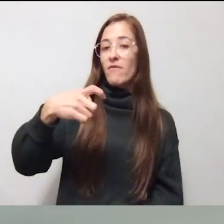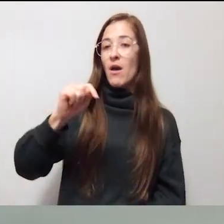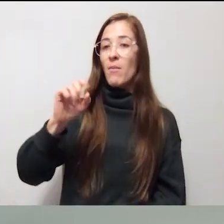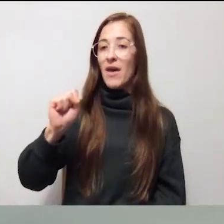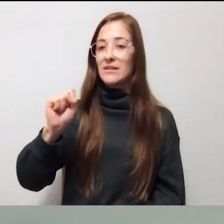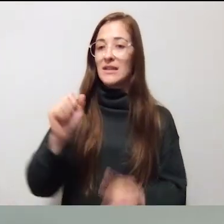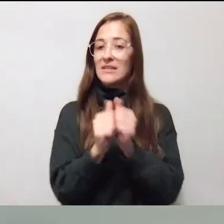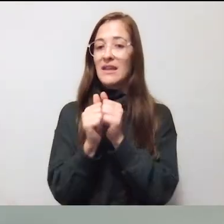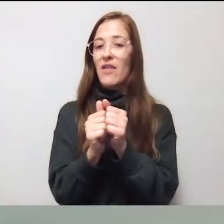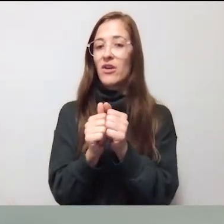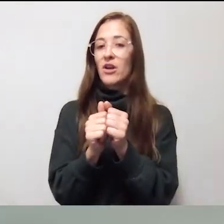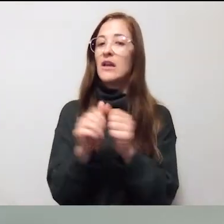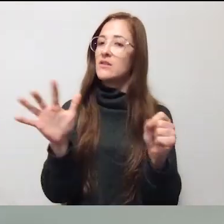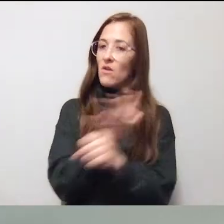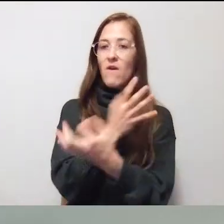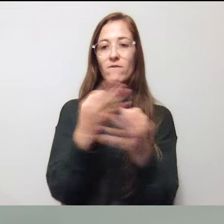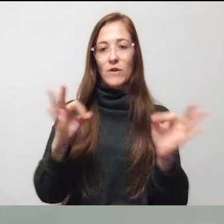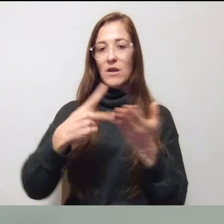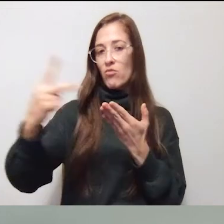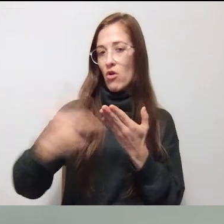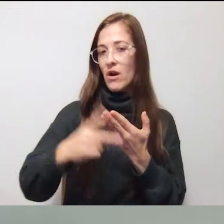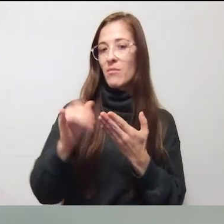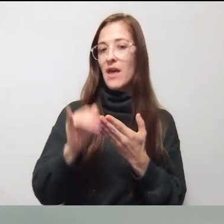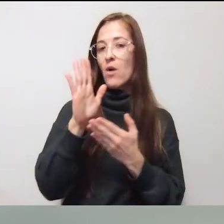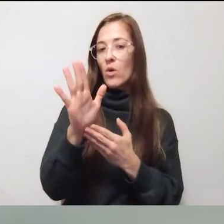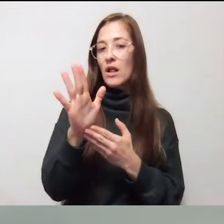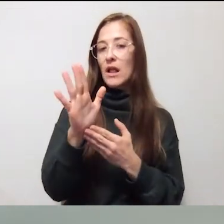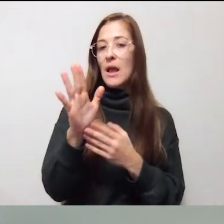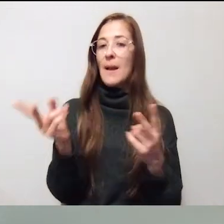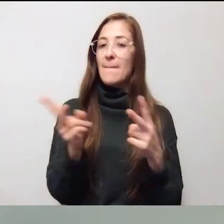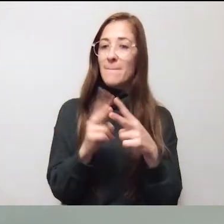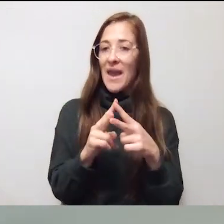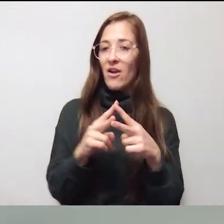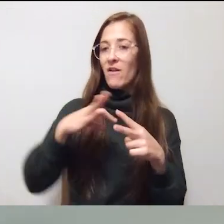it's a completely free program that will actually pair a volunteer with an animal,